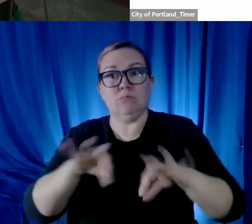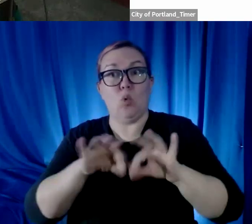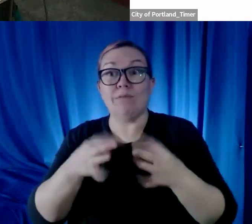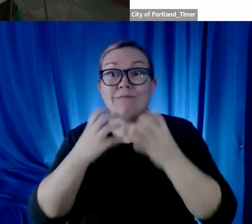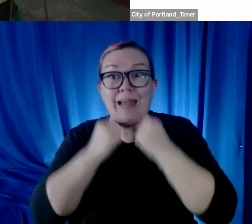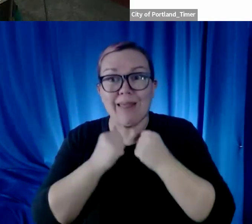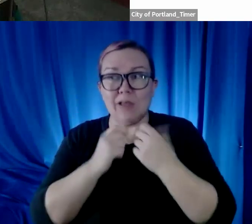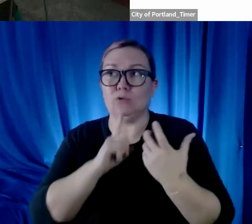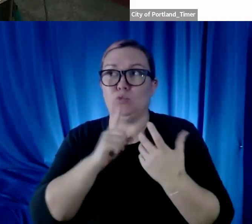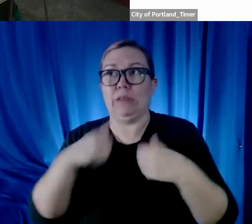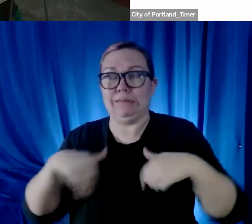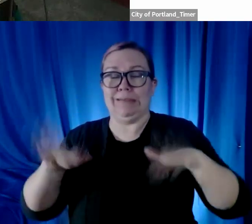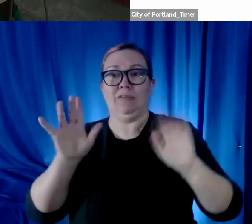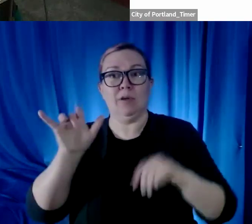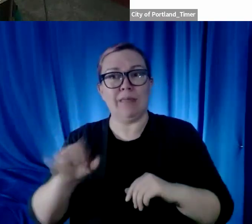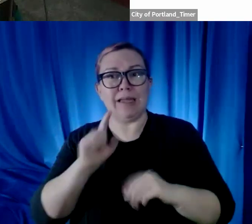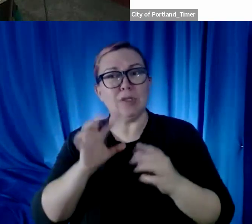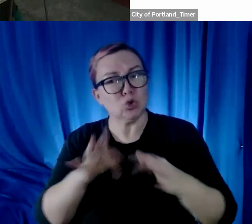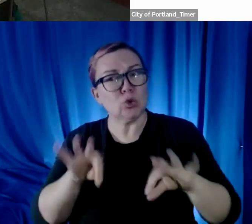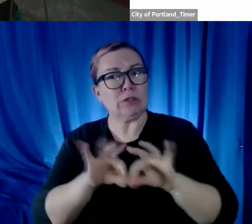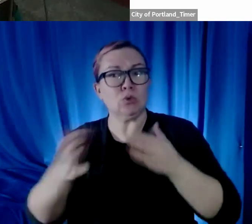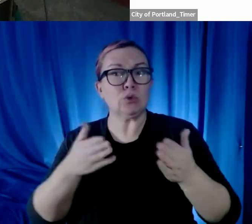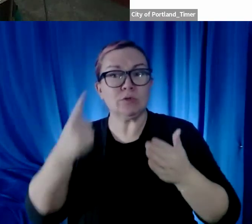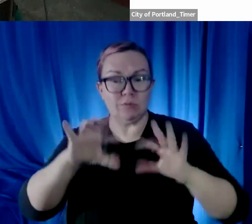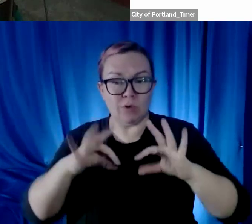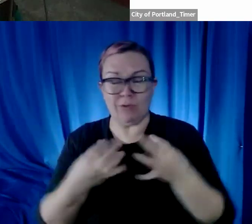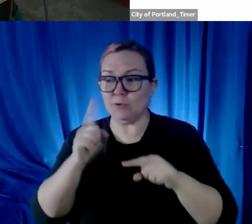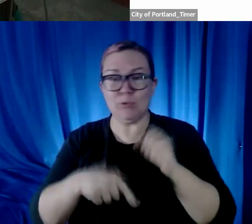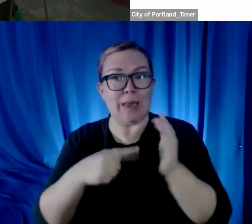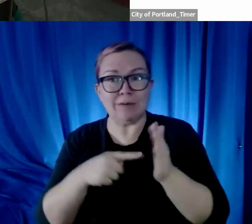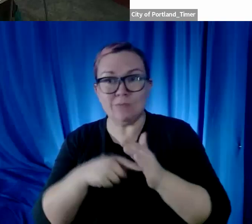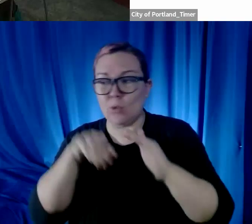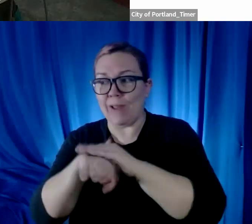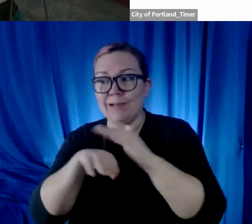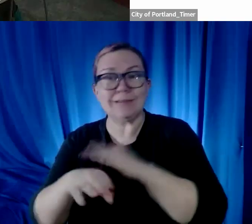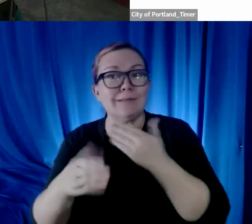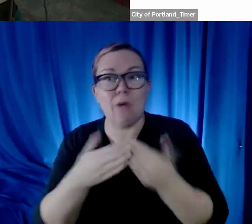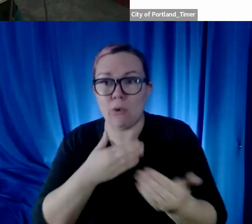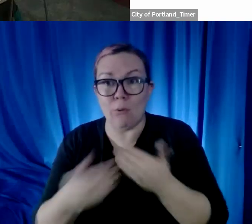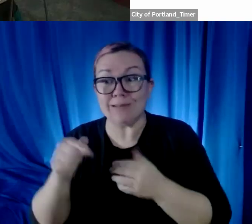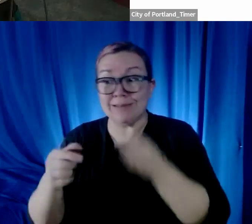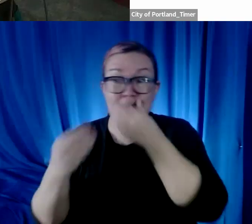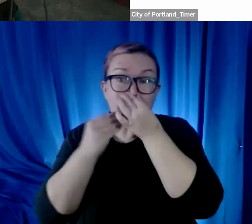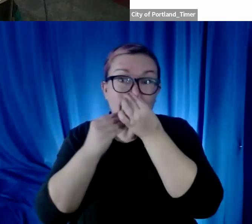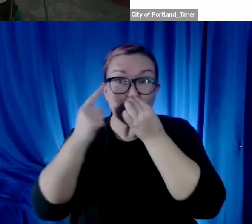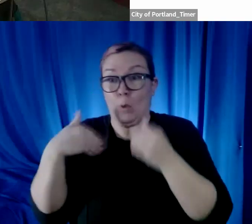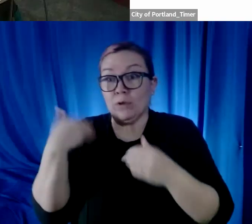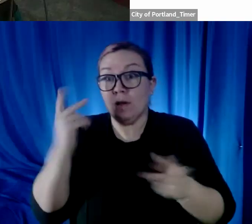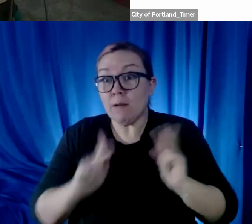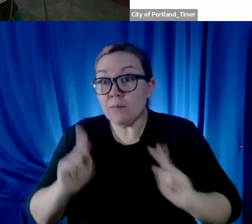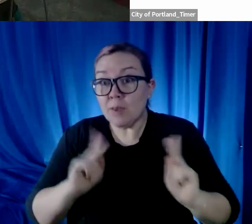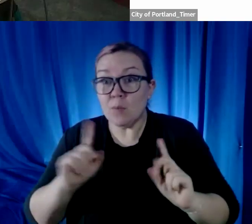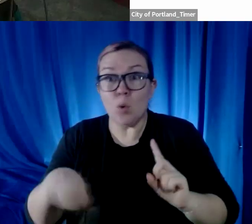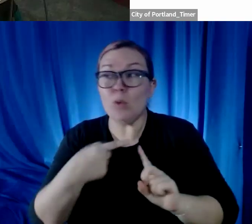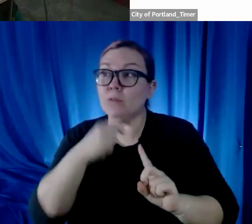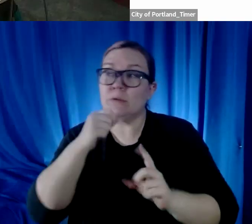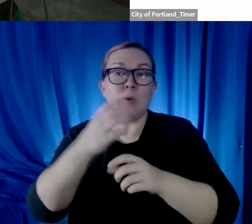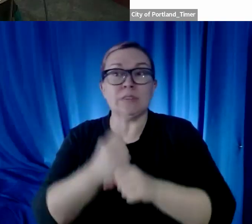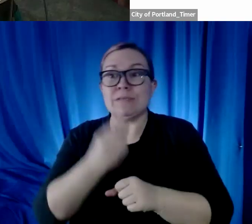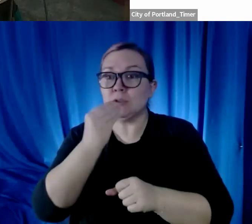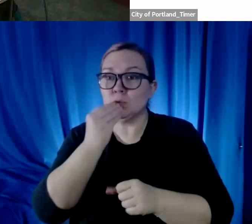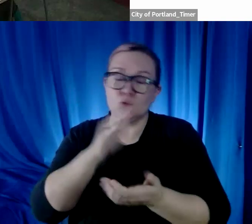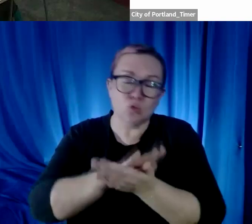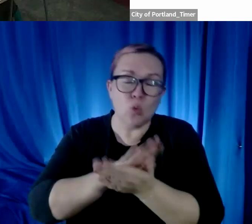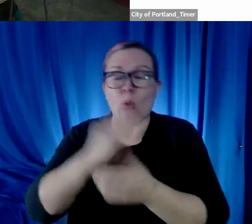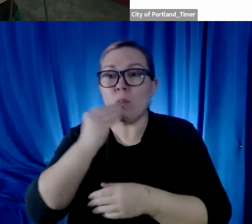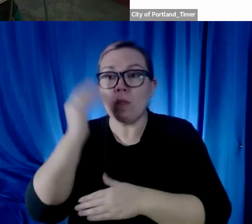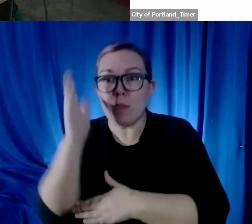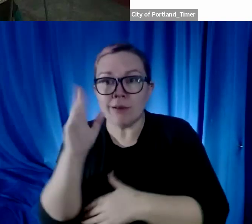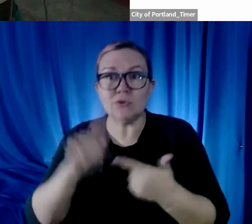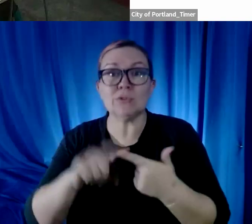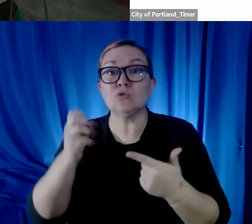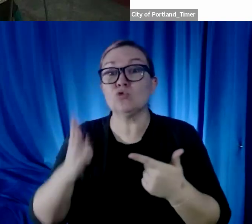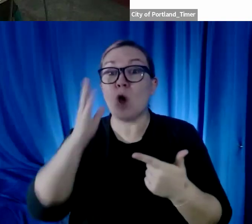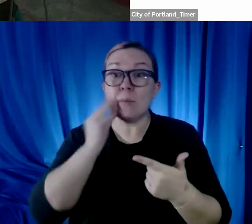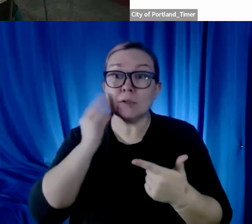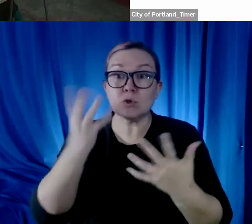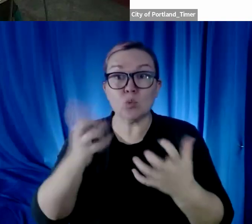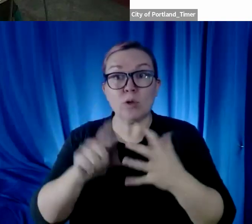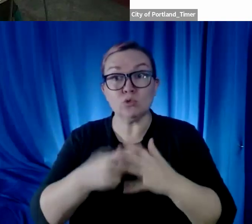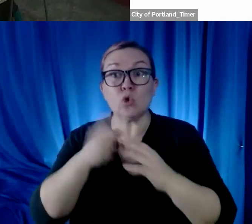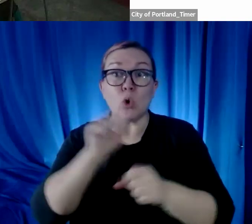These are critical services and opportunities for families that could not afford access otherwise. This is food for young people in the time they don't receive school lunches job training and job experience for young people looking to begin their careers and serve their community.